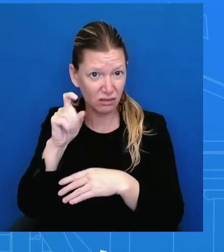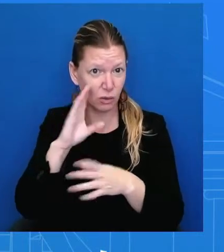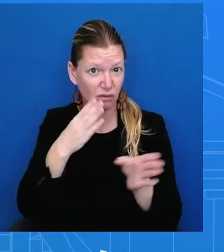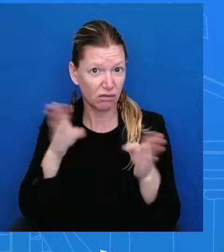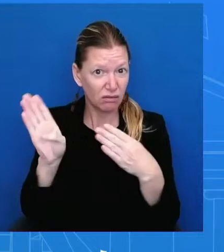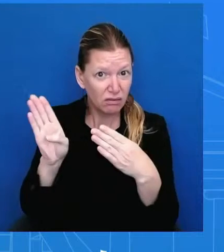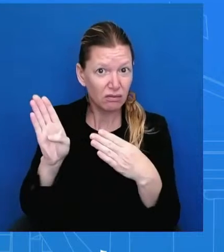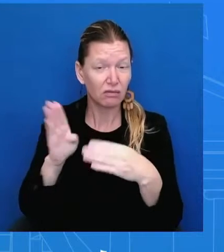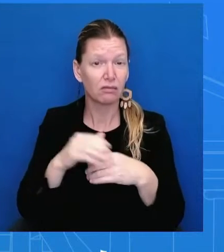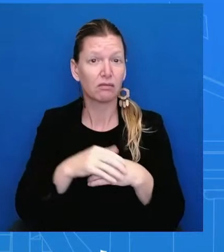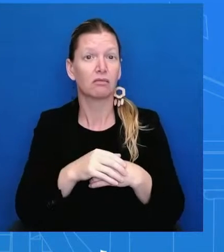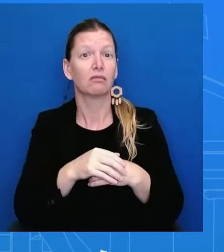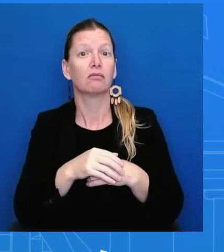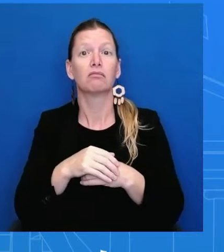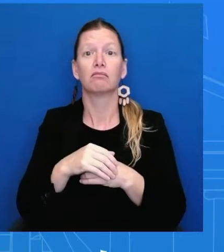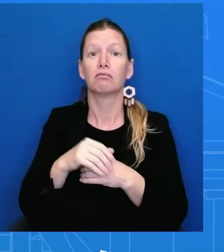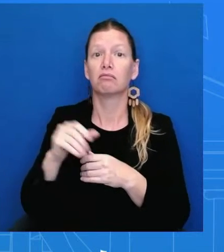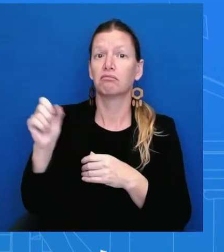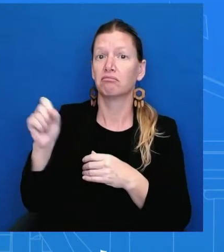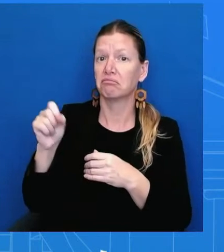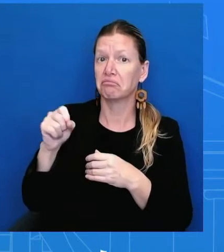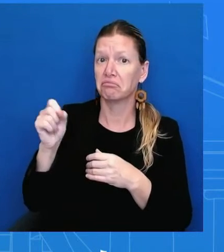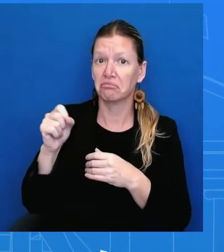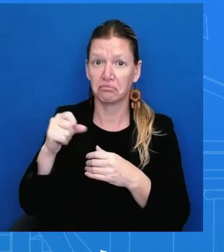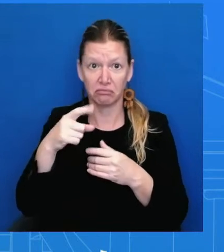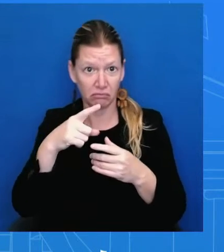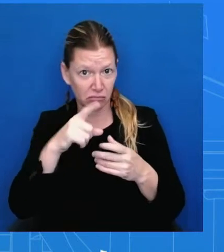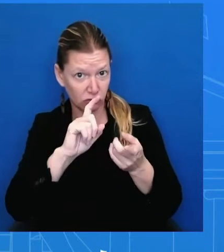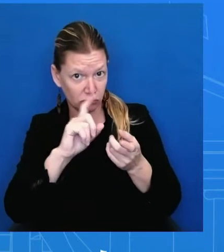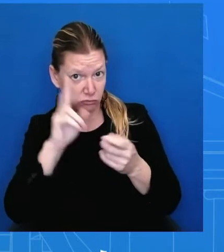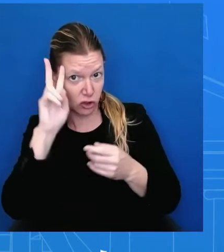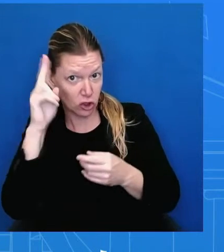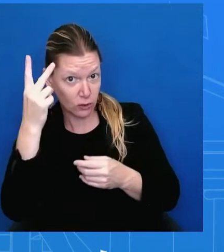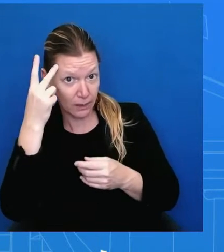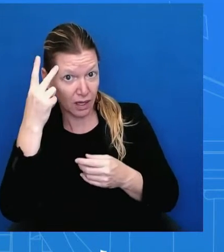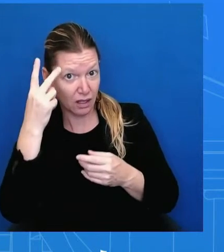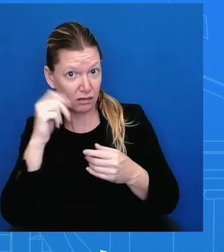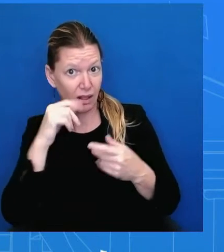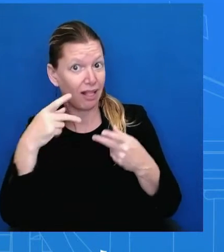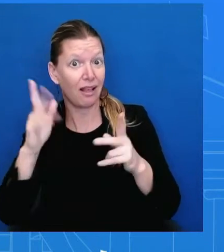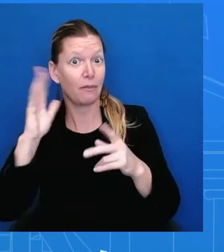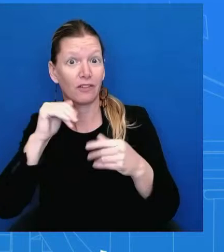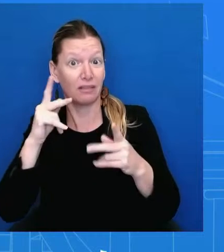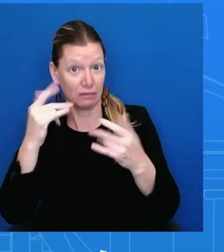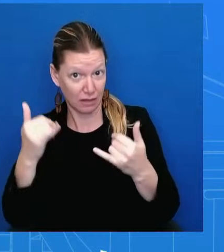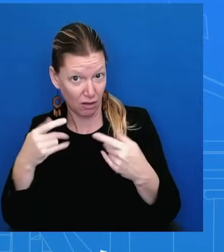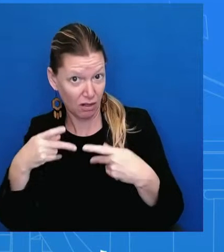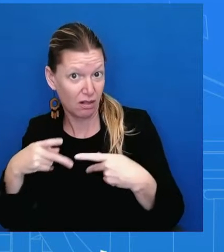Mr. Kirby: There's been no change in our -- our policy. You saw that the president several weeks ago gave guidance to Ukraine